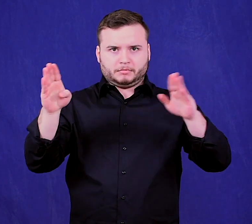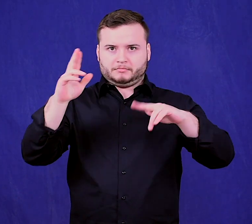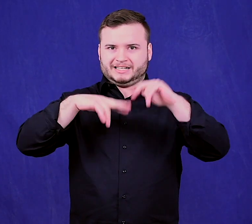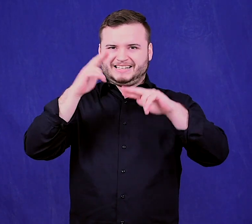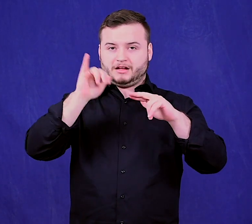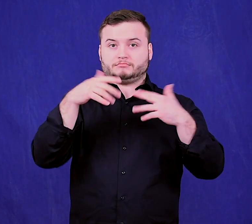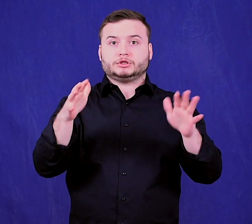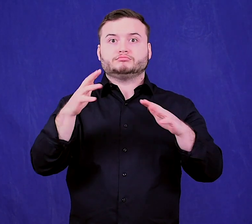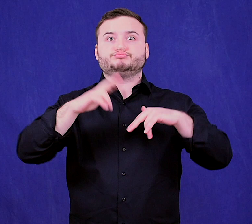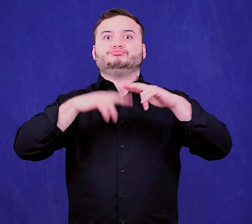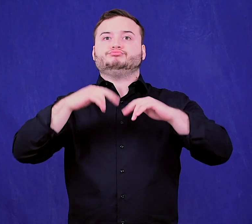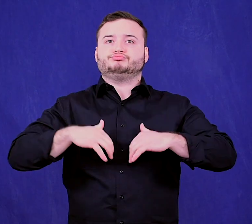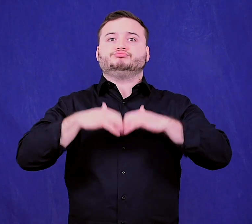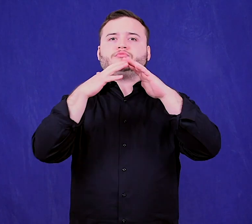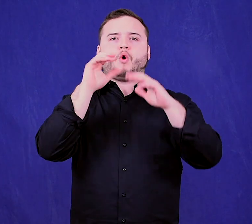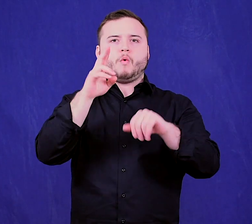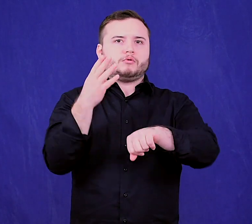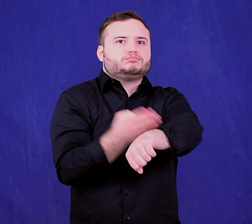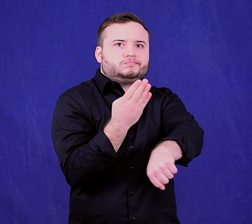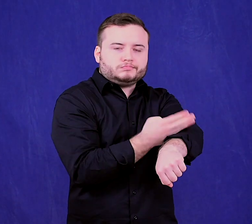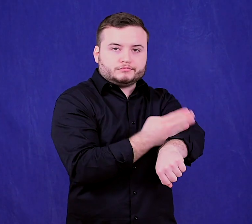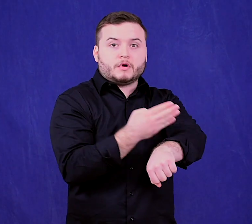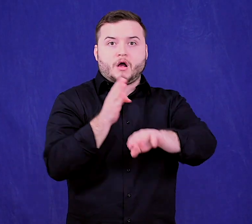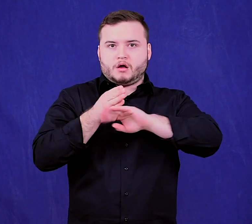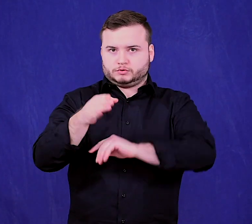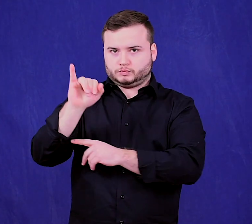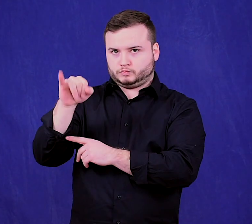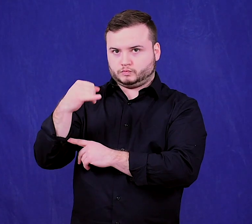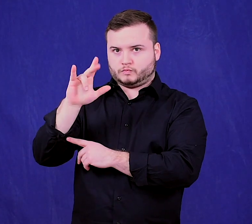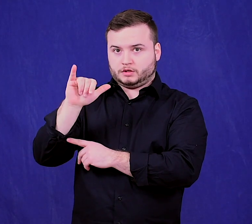constructed or remodeled after July 1,